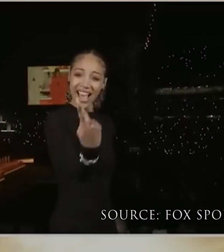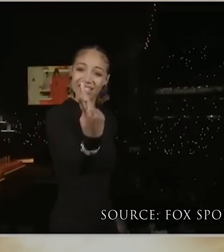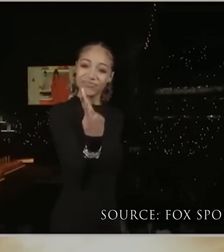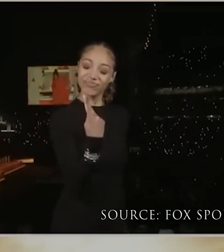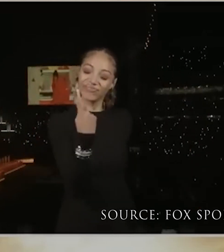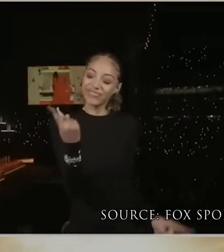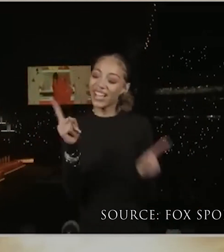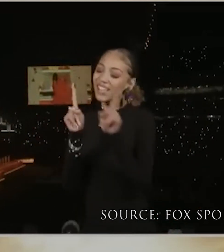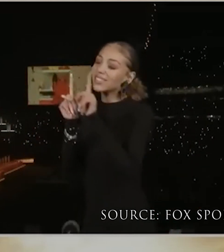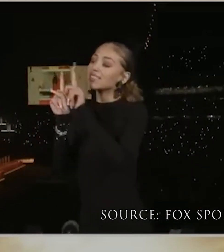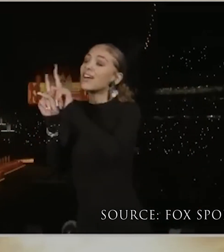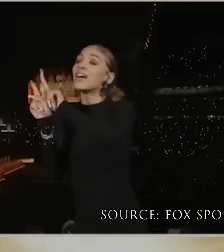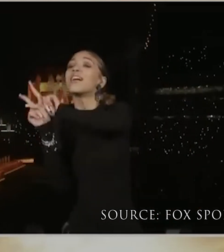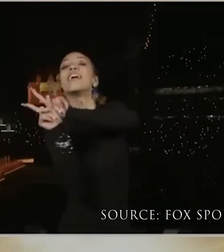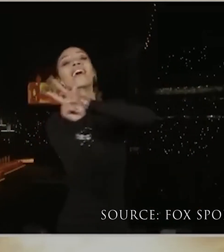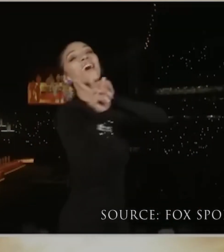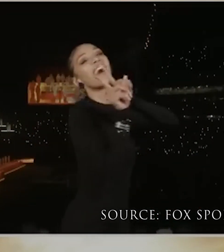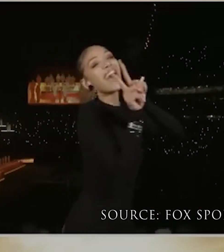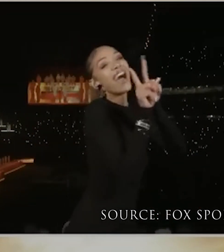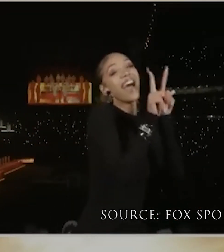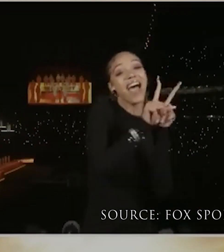you know, the artistry that they have with their own language